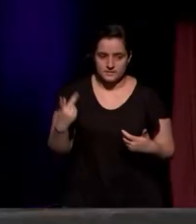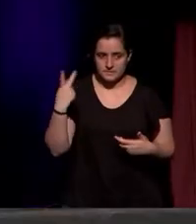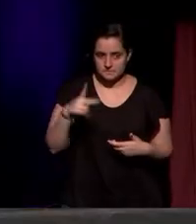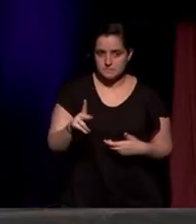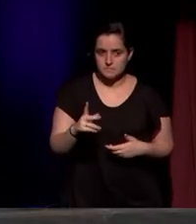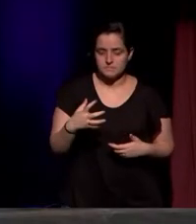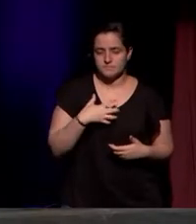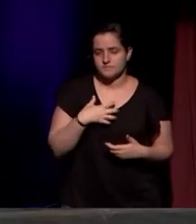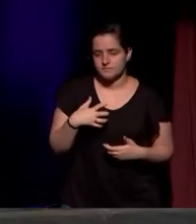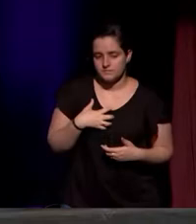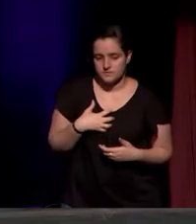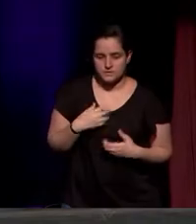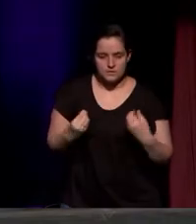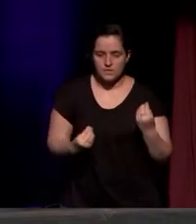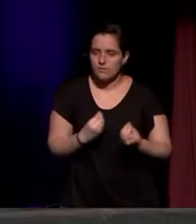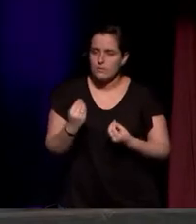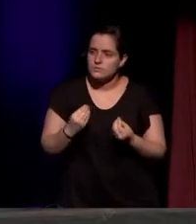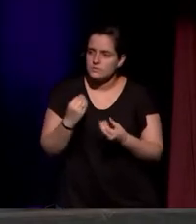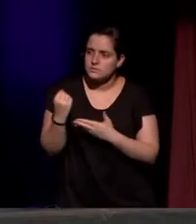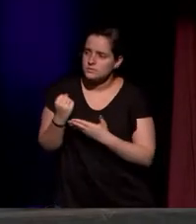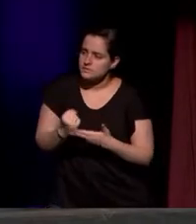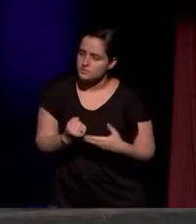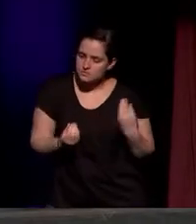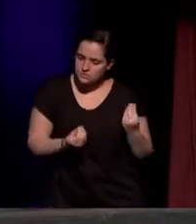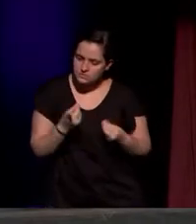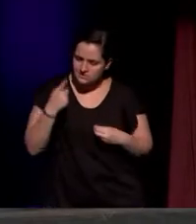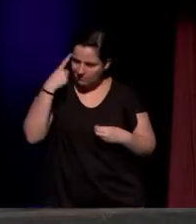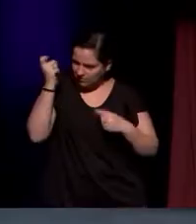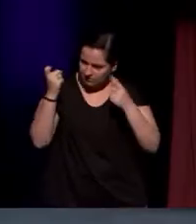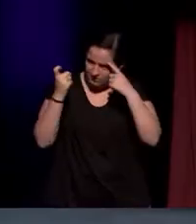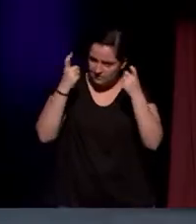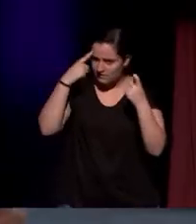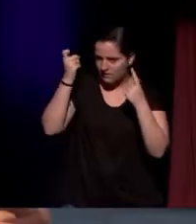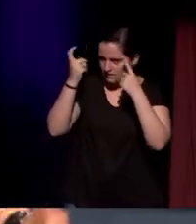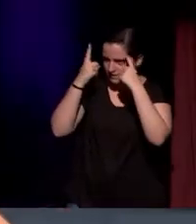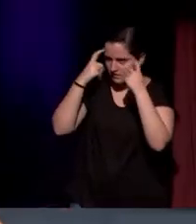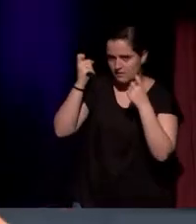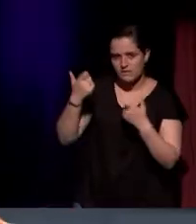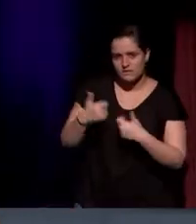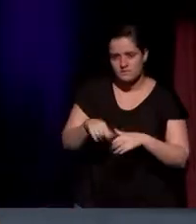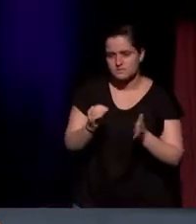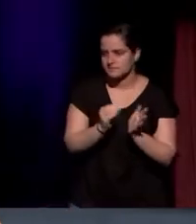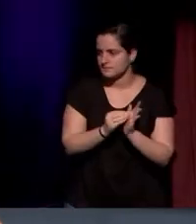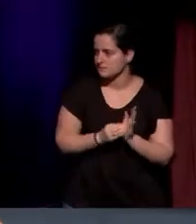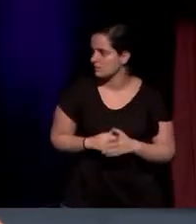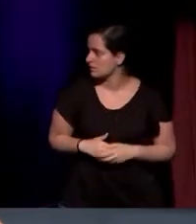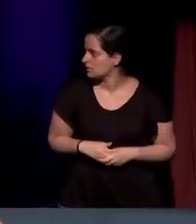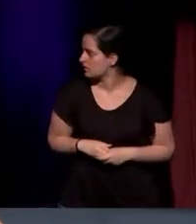Where do these ideas that are reproducing come from? Can I make a hook?